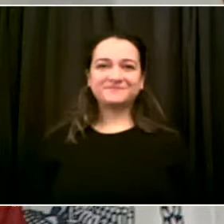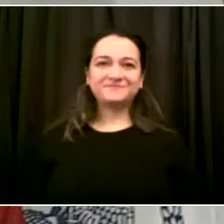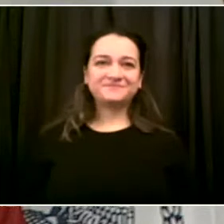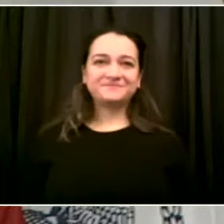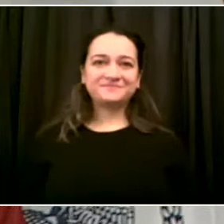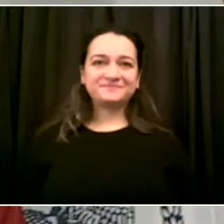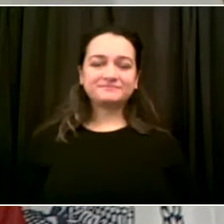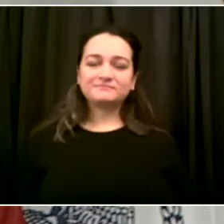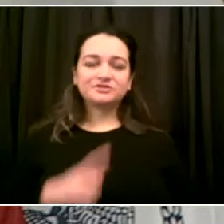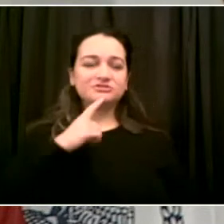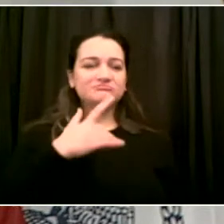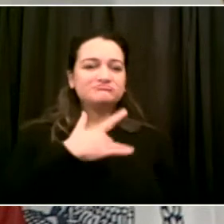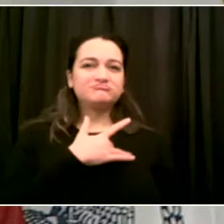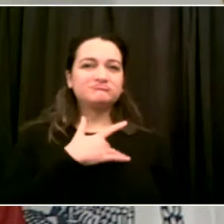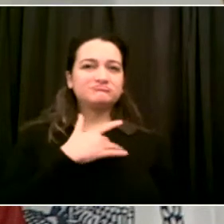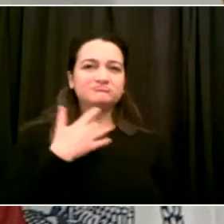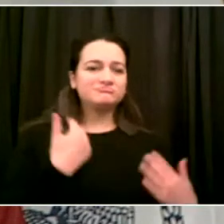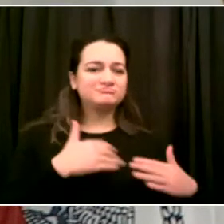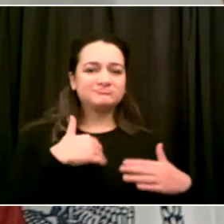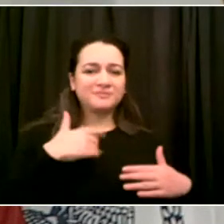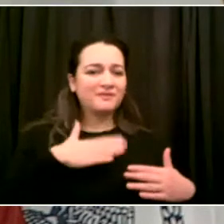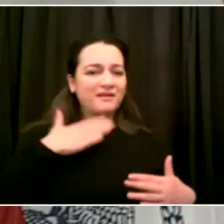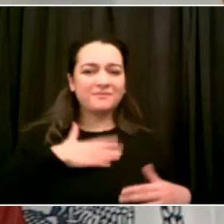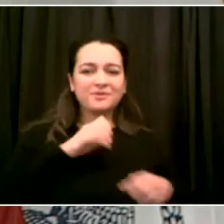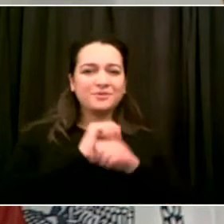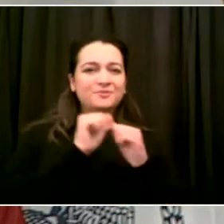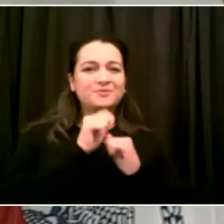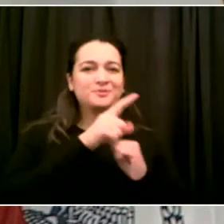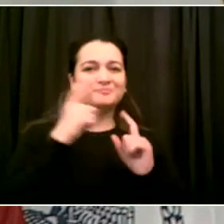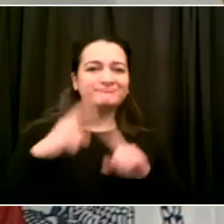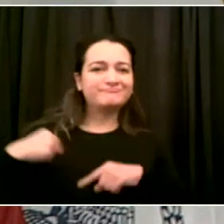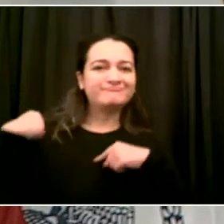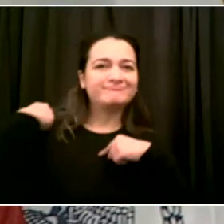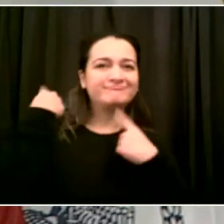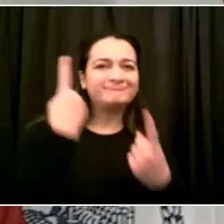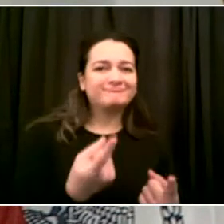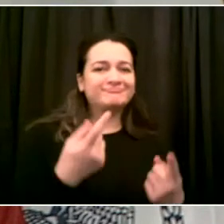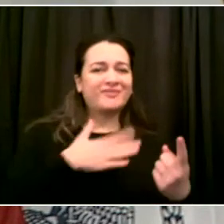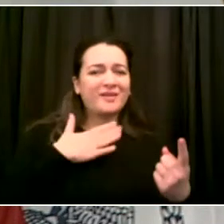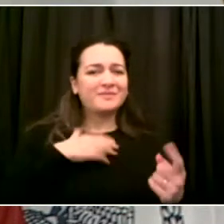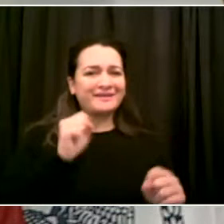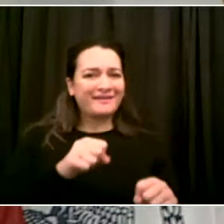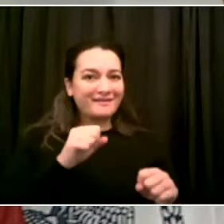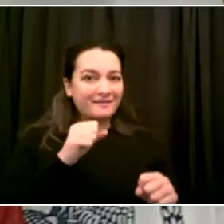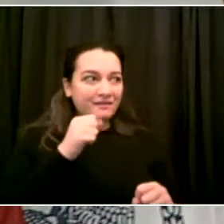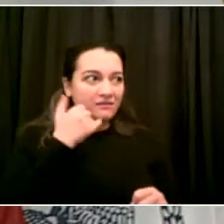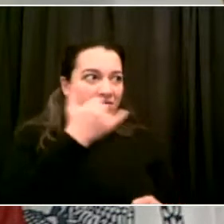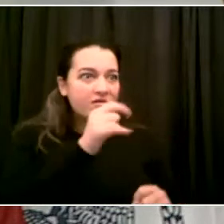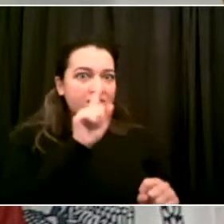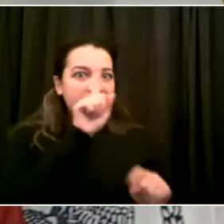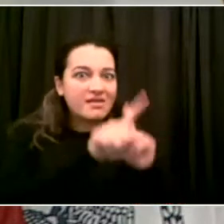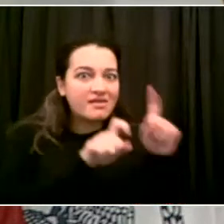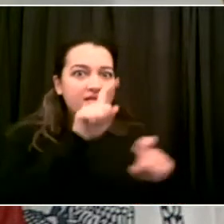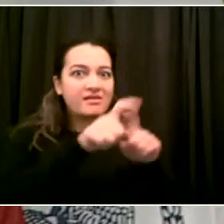HUMBLED TO HAVE HAD THIS PRIVILEGED STATUS OF BEING